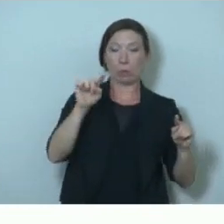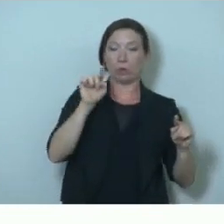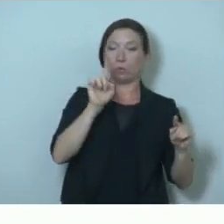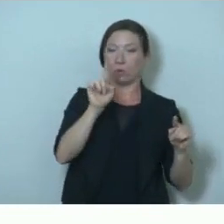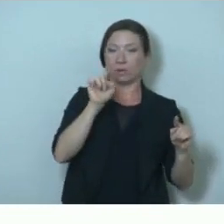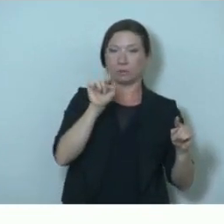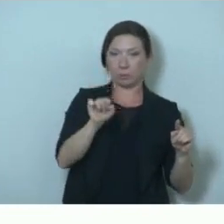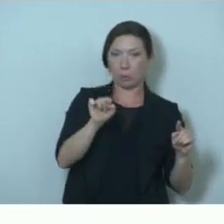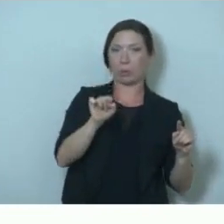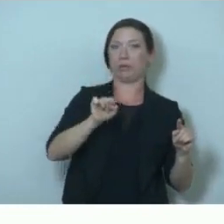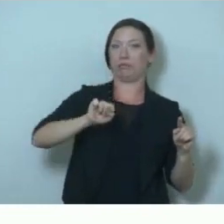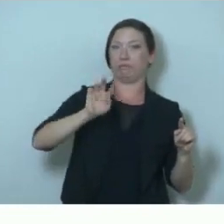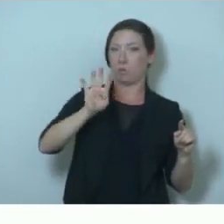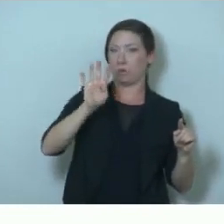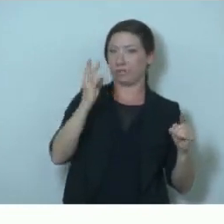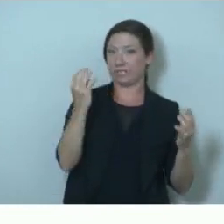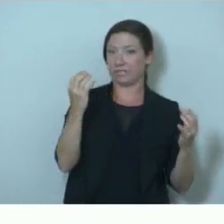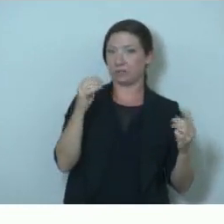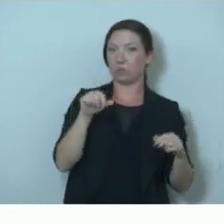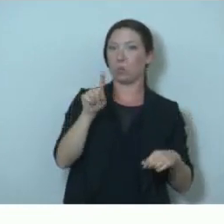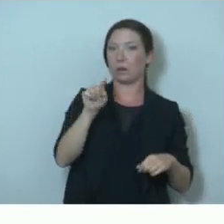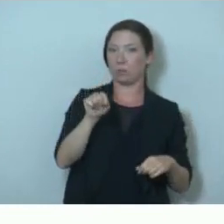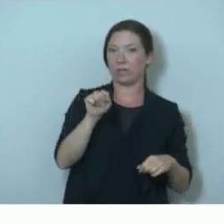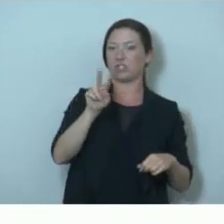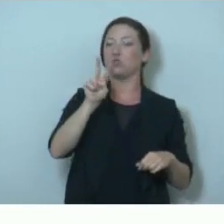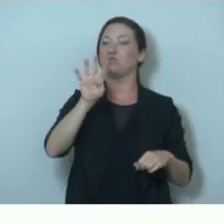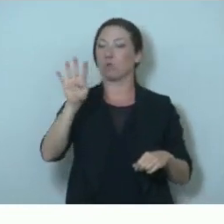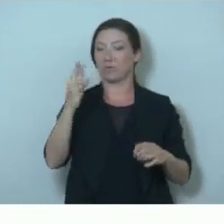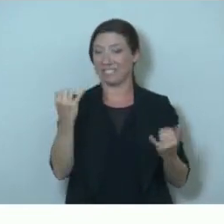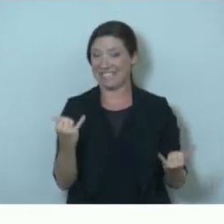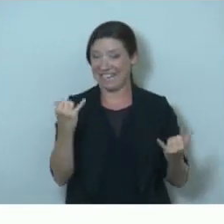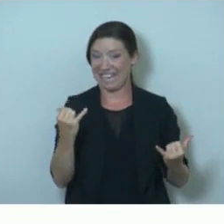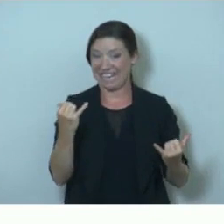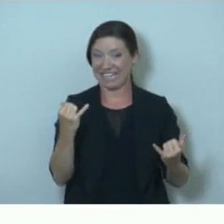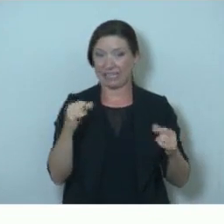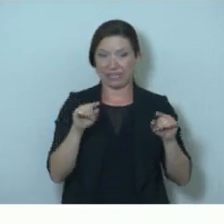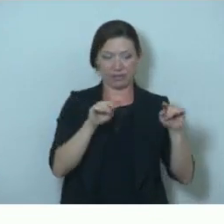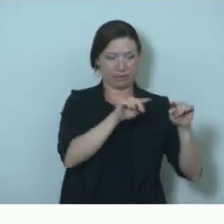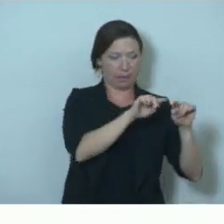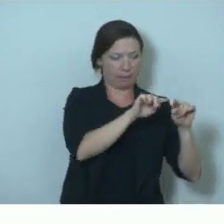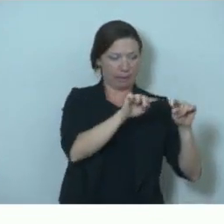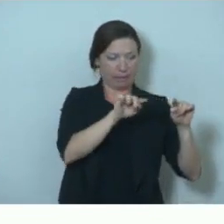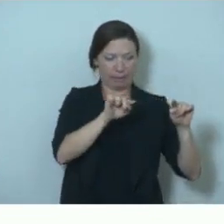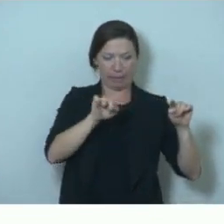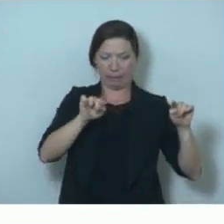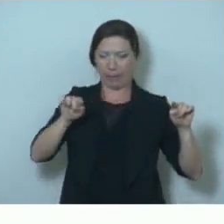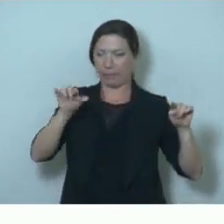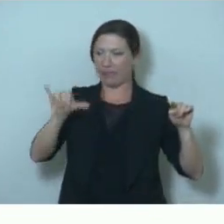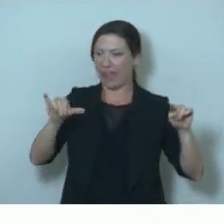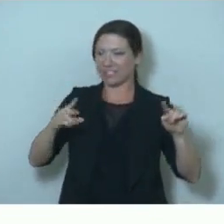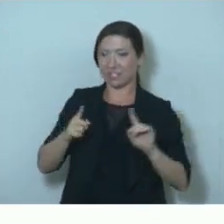THEN THE DOTTED LINE AT 1.15 WHICH IS OUR TARGET EVEN THOUGH THOSE LOOK REALLY, REALLY CLOSE.